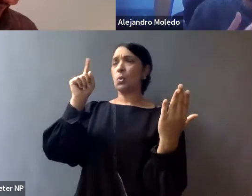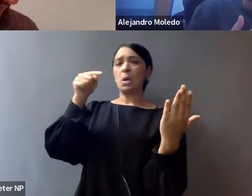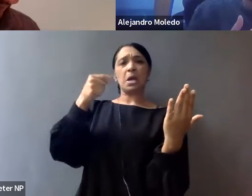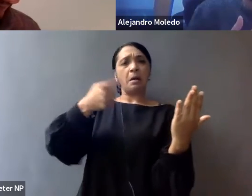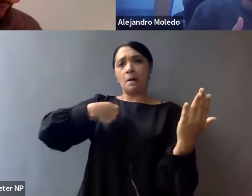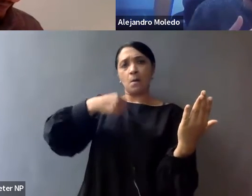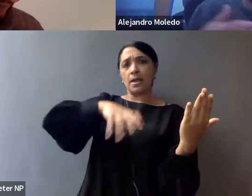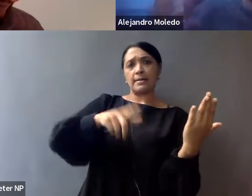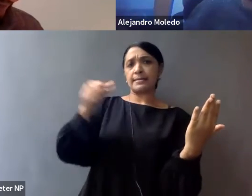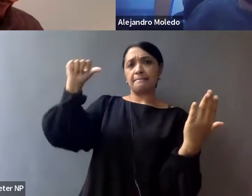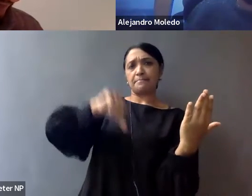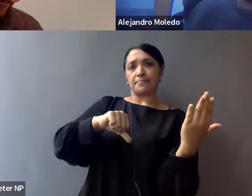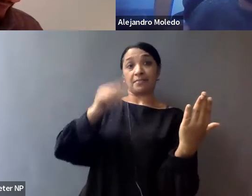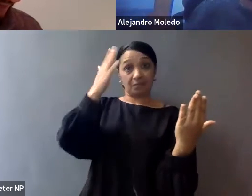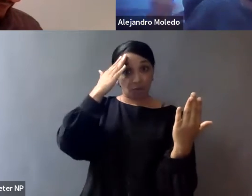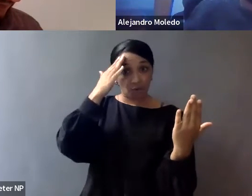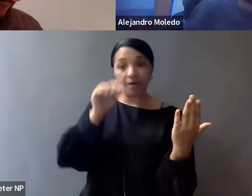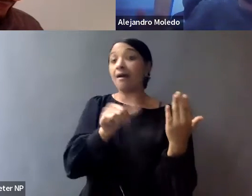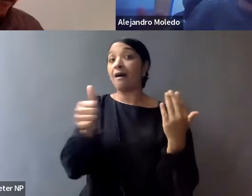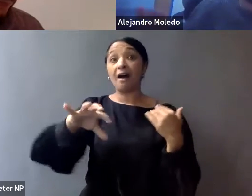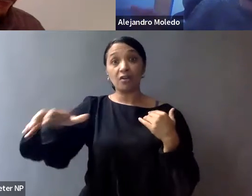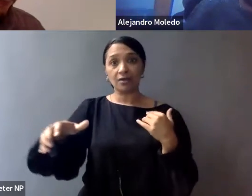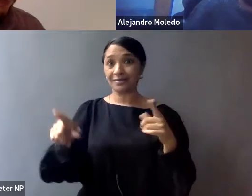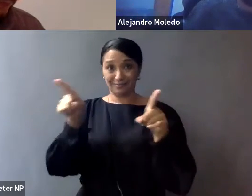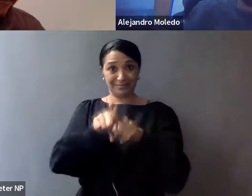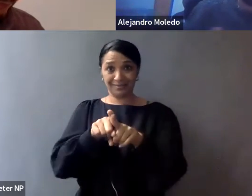we must remember other countries are not doing it right either.